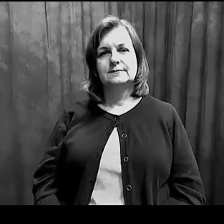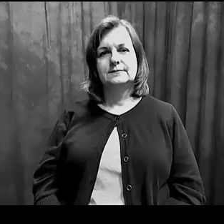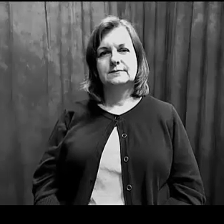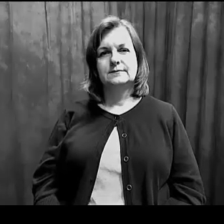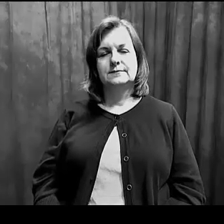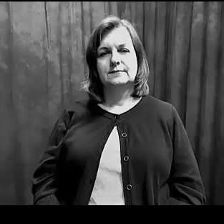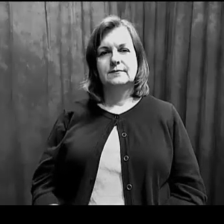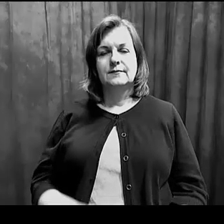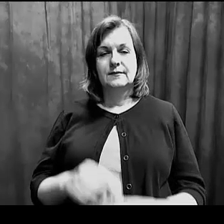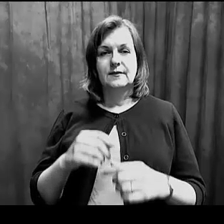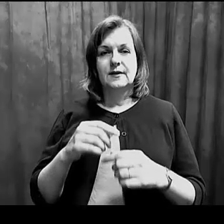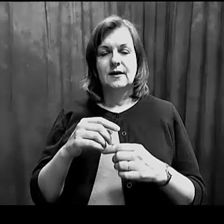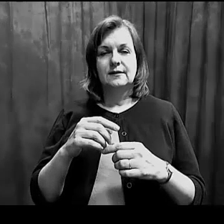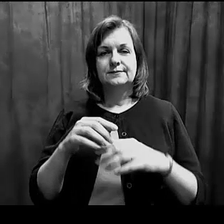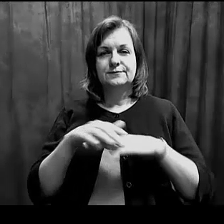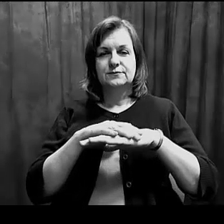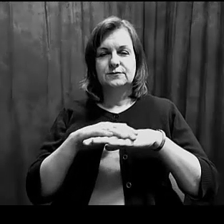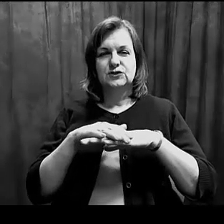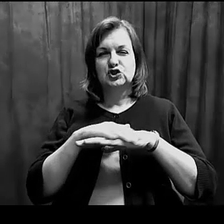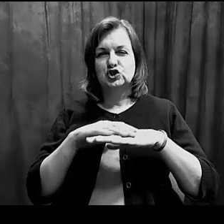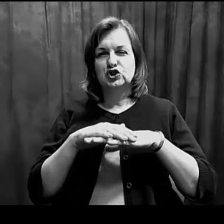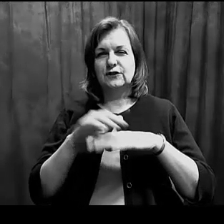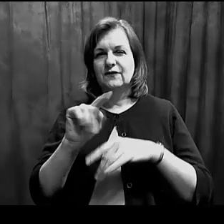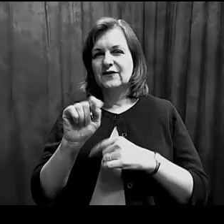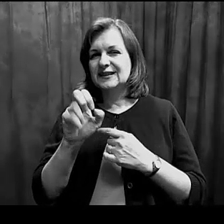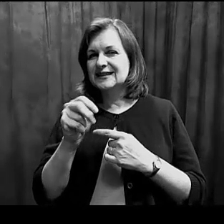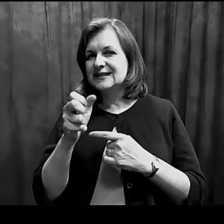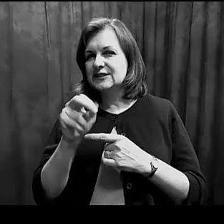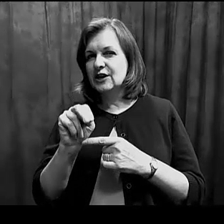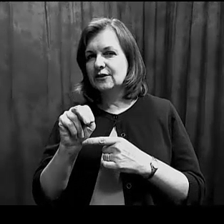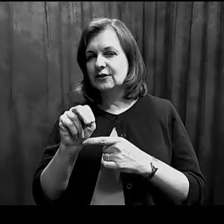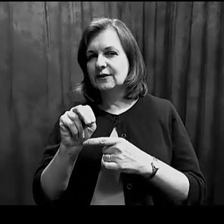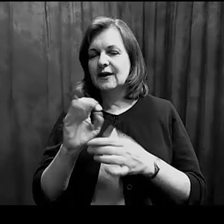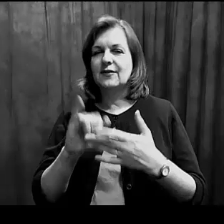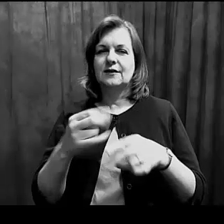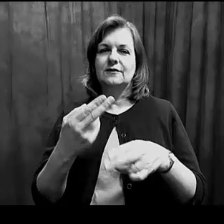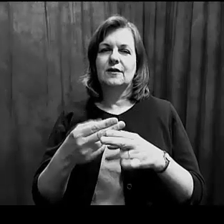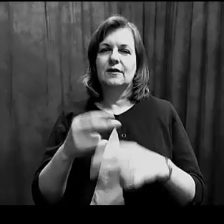so when we look at holding these together the surface tension